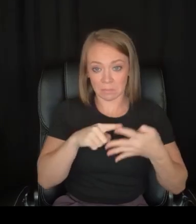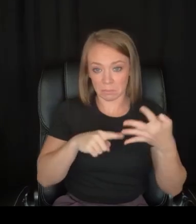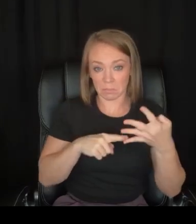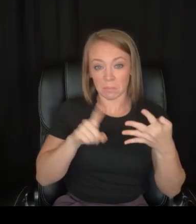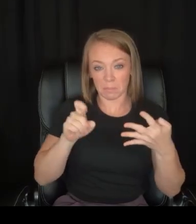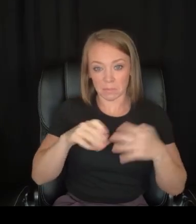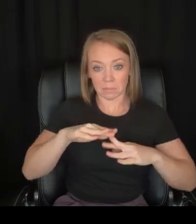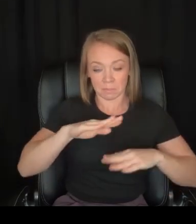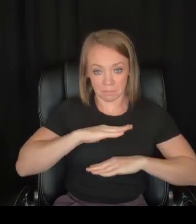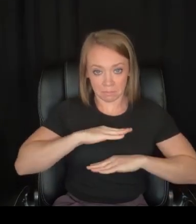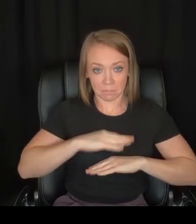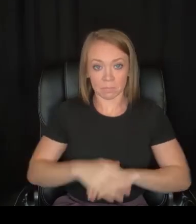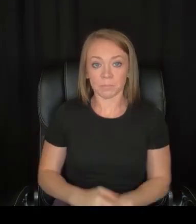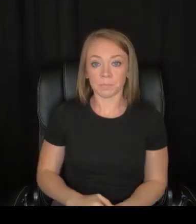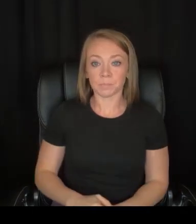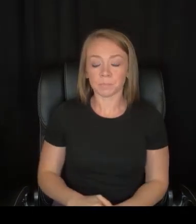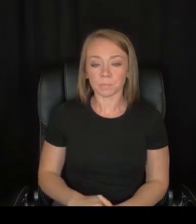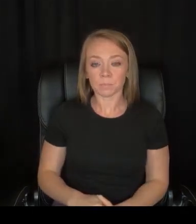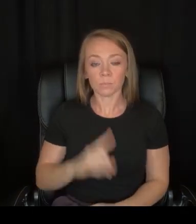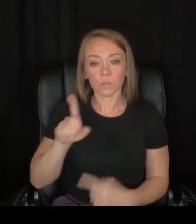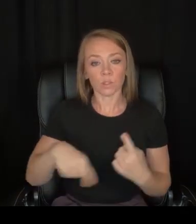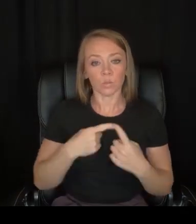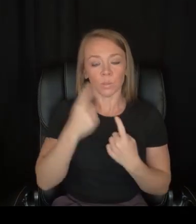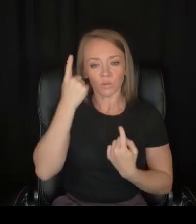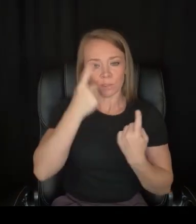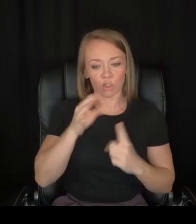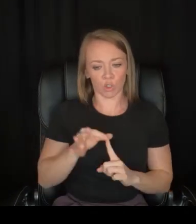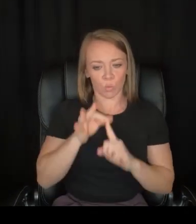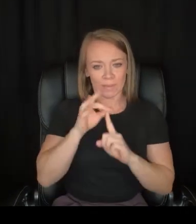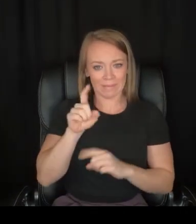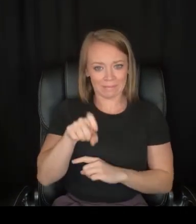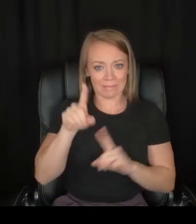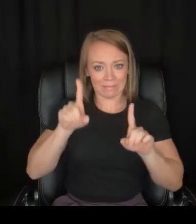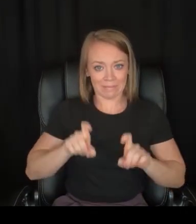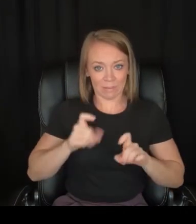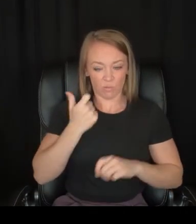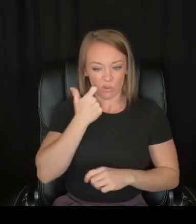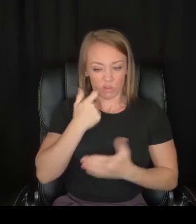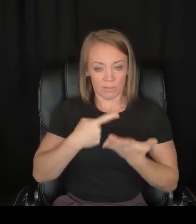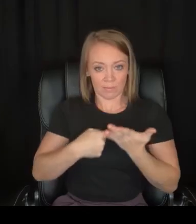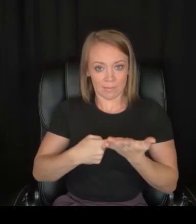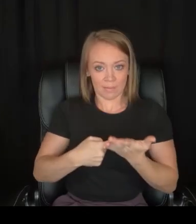Taking in mind the unique needs test we just discussed and the least restrictive